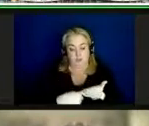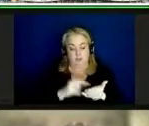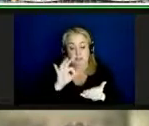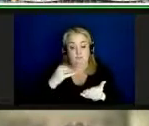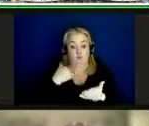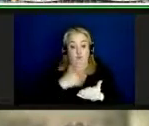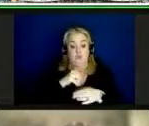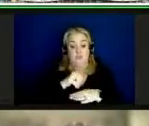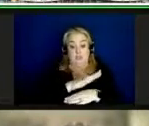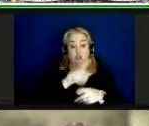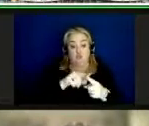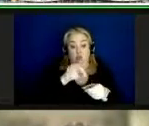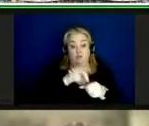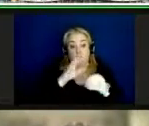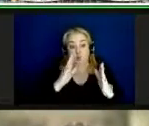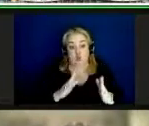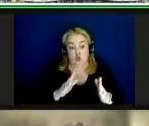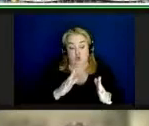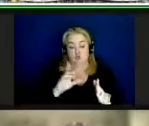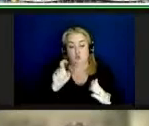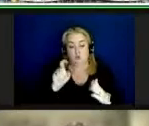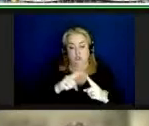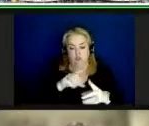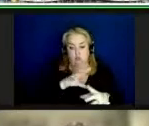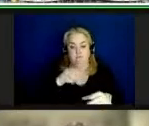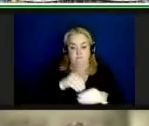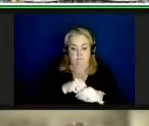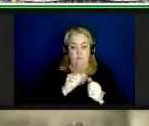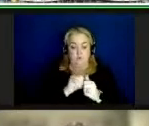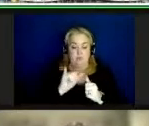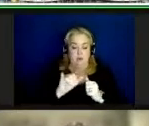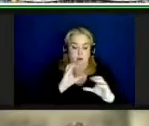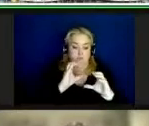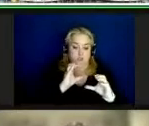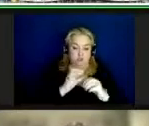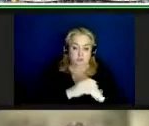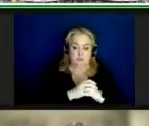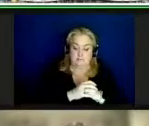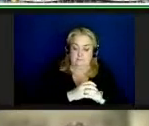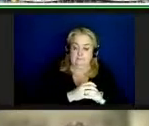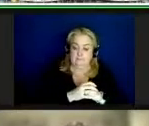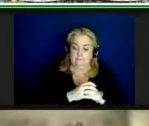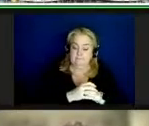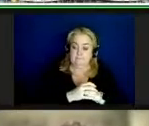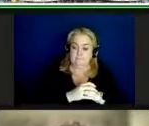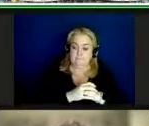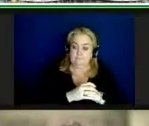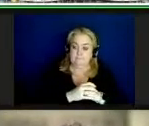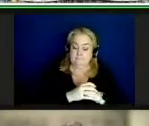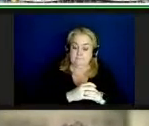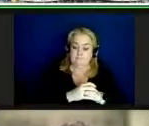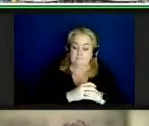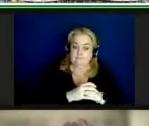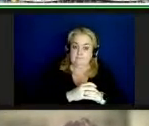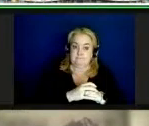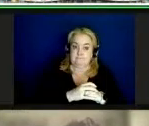BUT IT'S STILL A CHALLENGE THAT WE WANT TO ADDRESS BEFORE